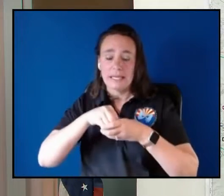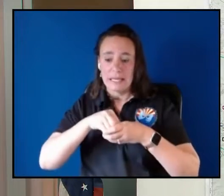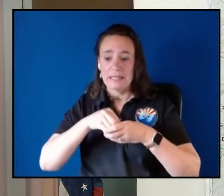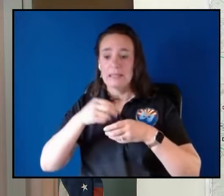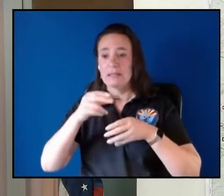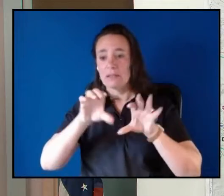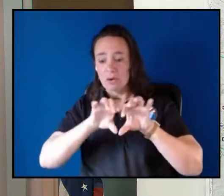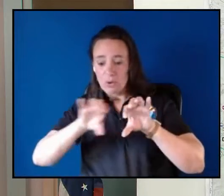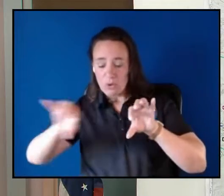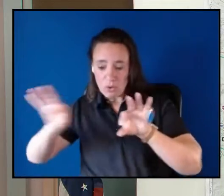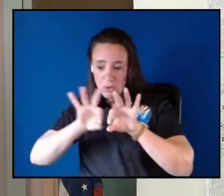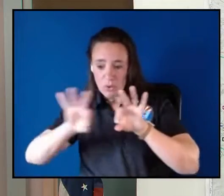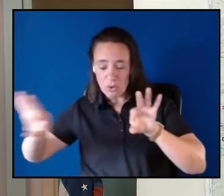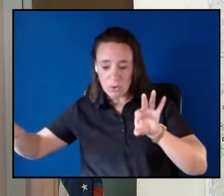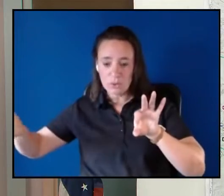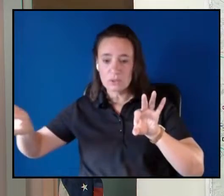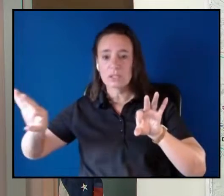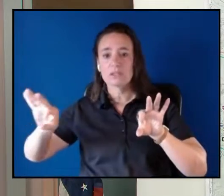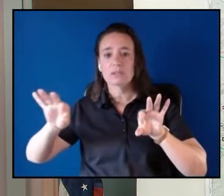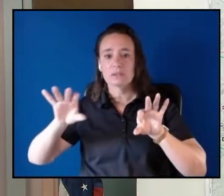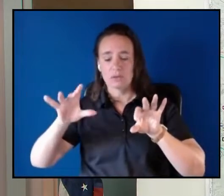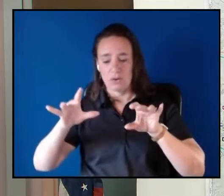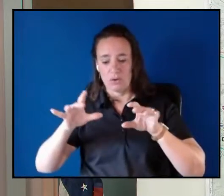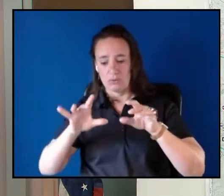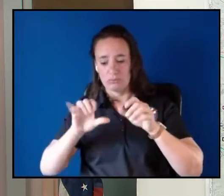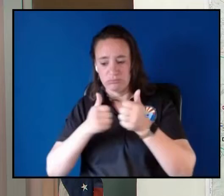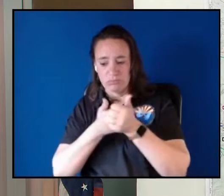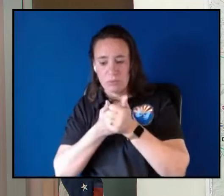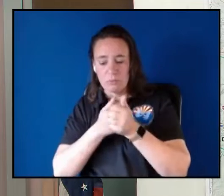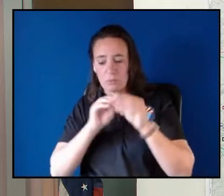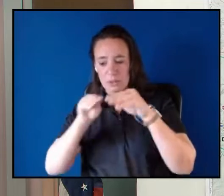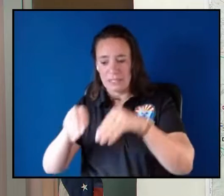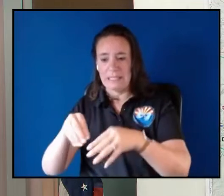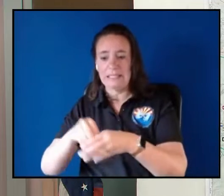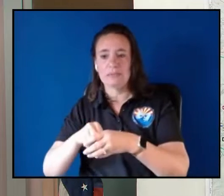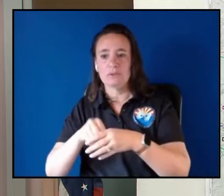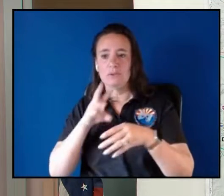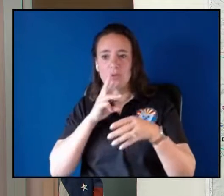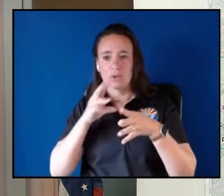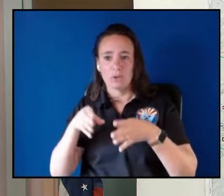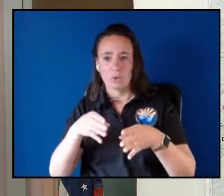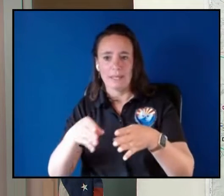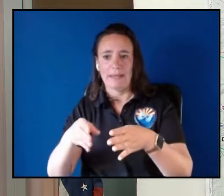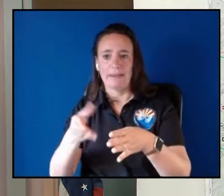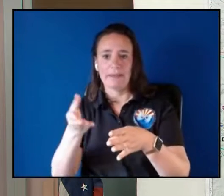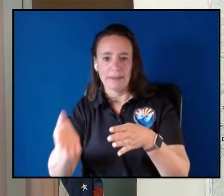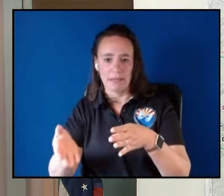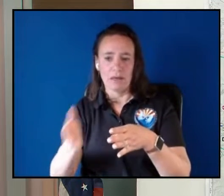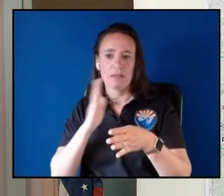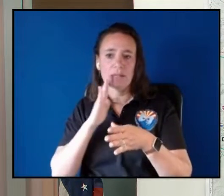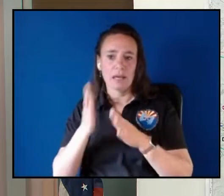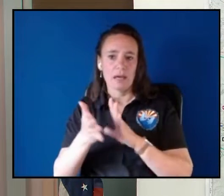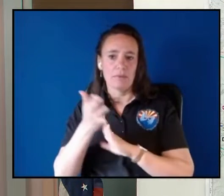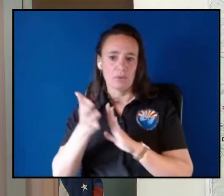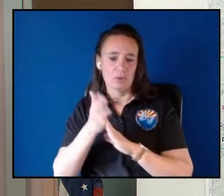250 down into the creek there. So, that that operation will be going on today. They've got a lot of the saw work done that